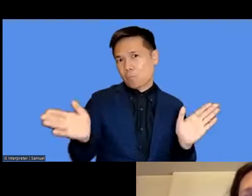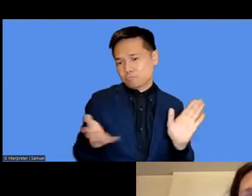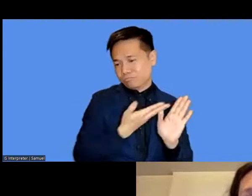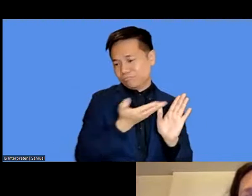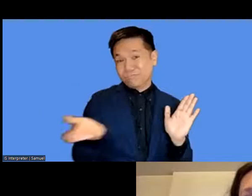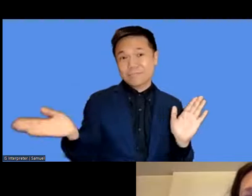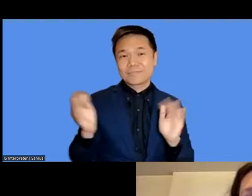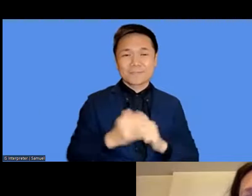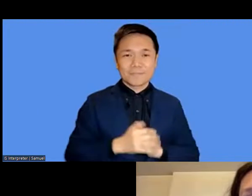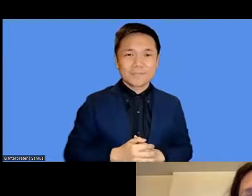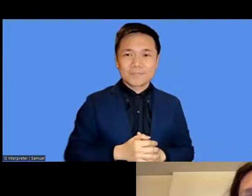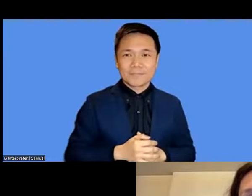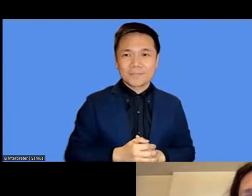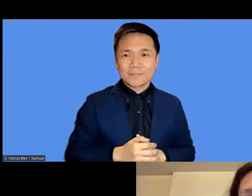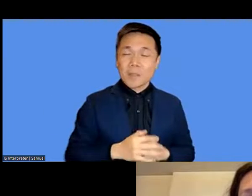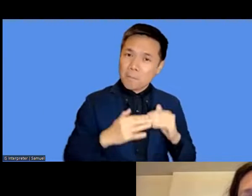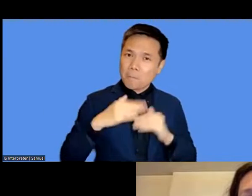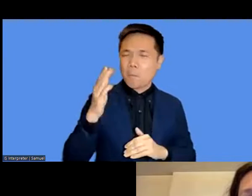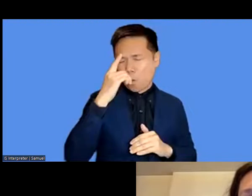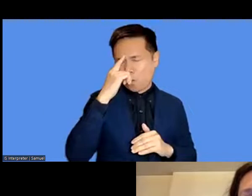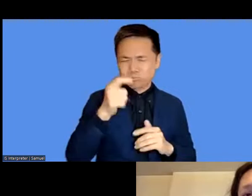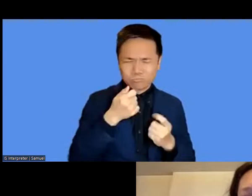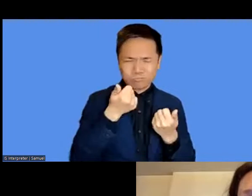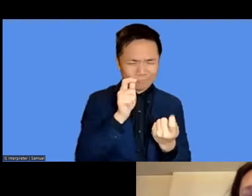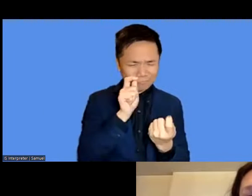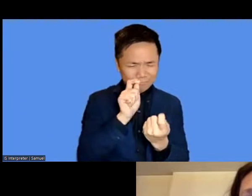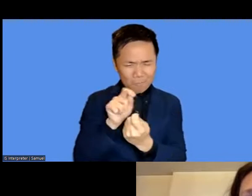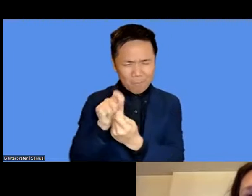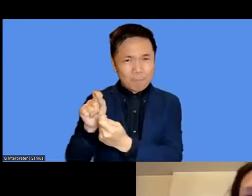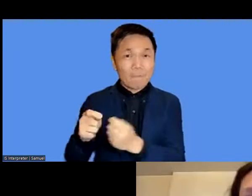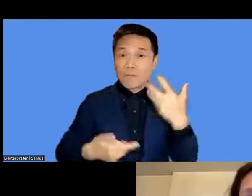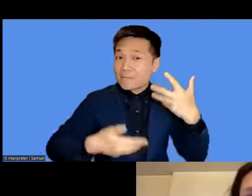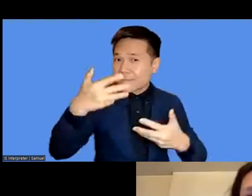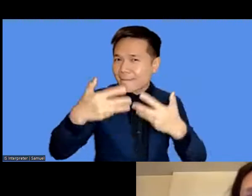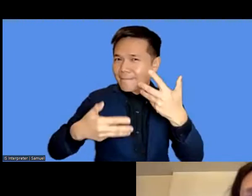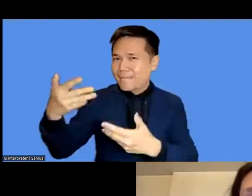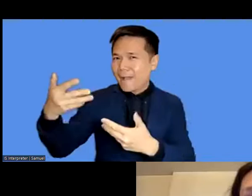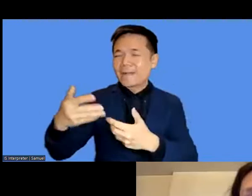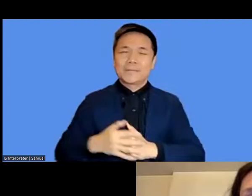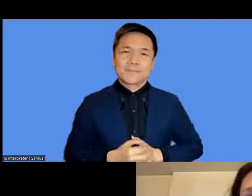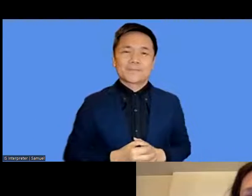on all three so that we can use data more appropriately and some of the important issues